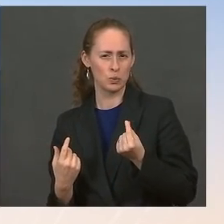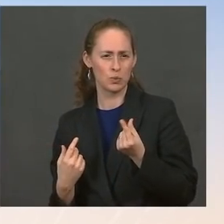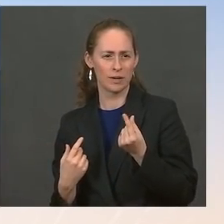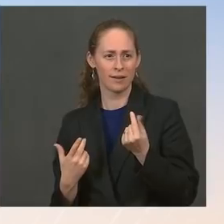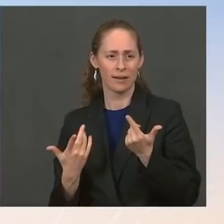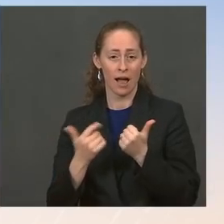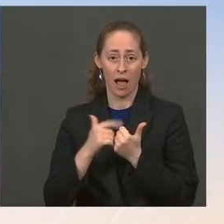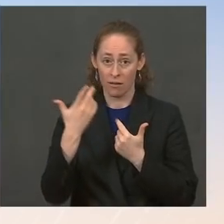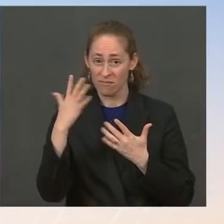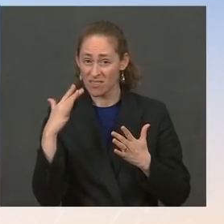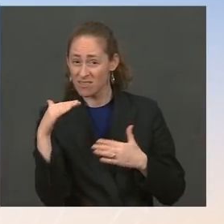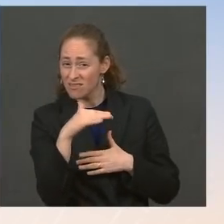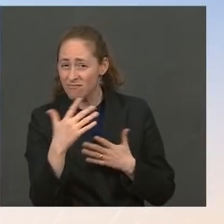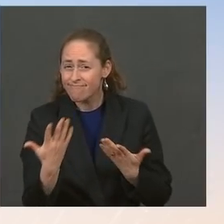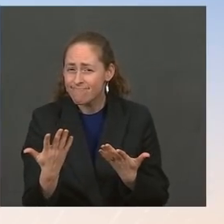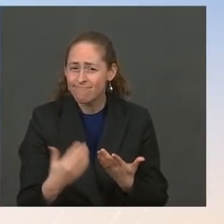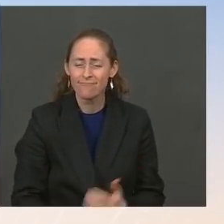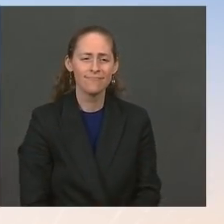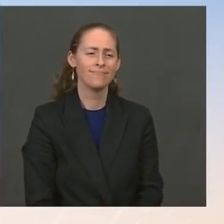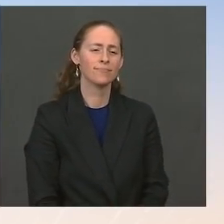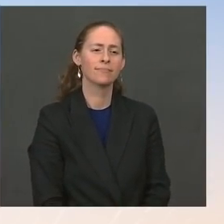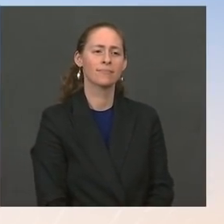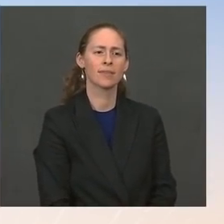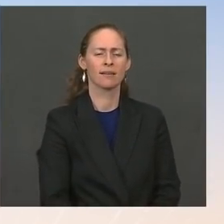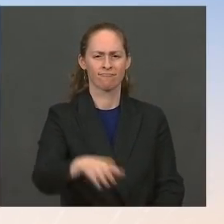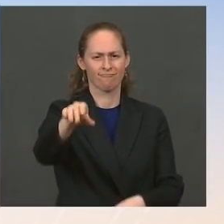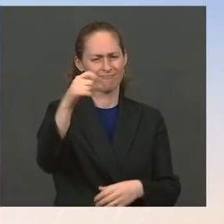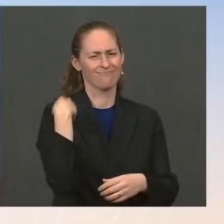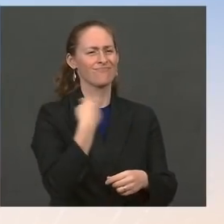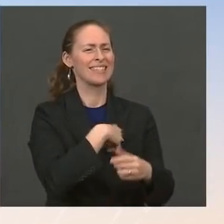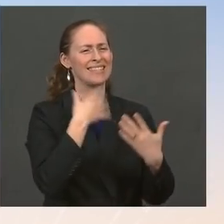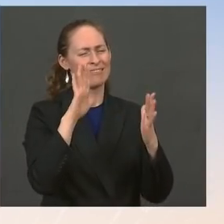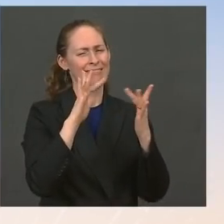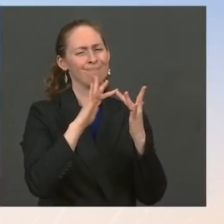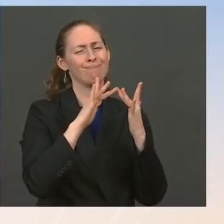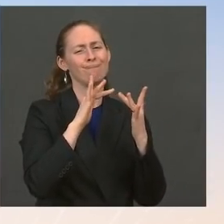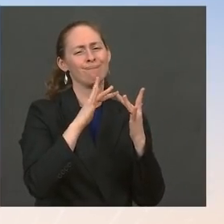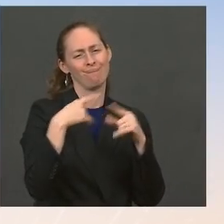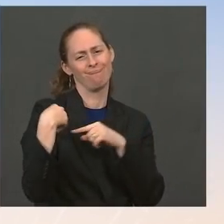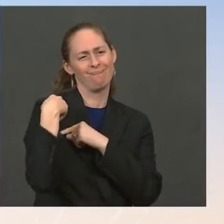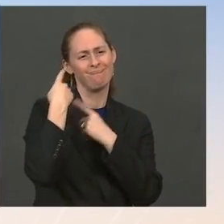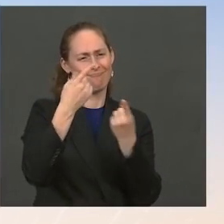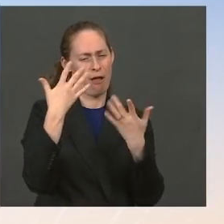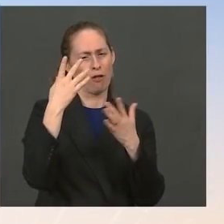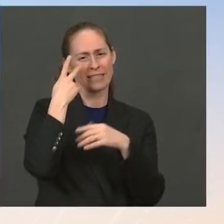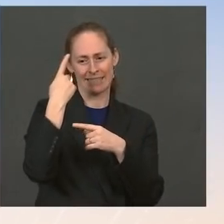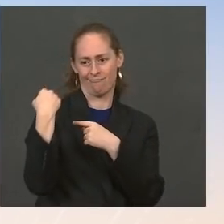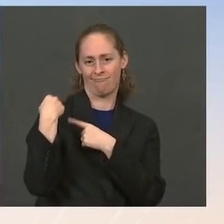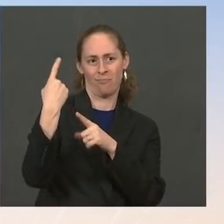Ms. Psaki: Well, we've been in close touch, as you all know, with Senator Manchin for several months now. That will continue.